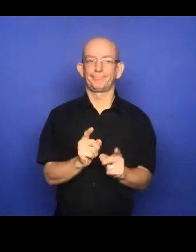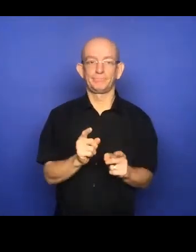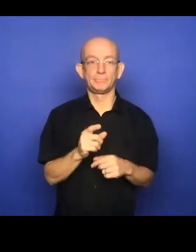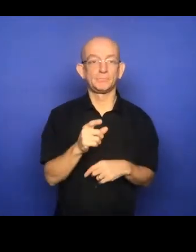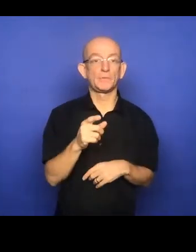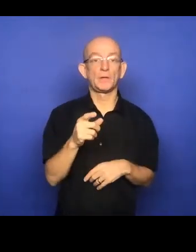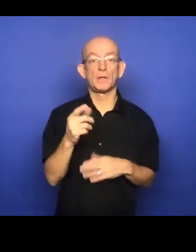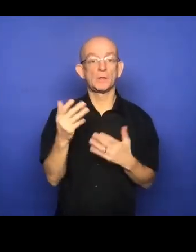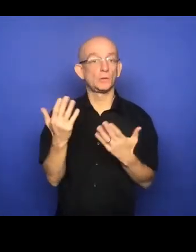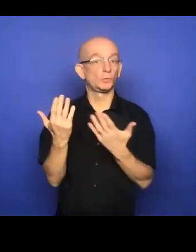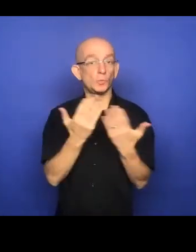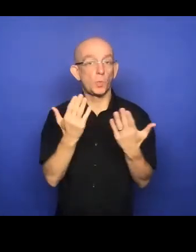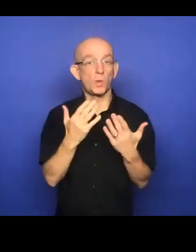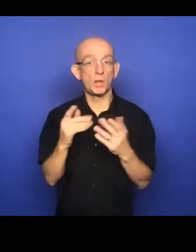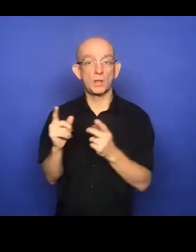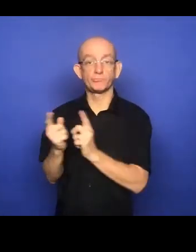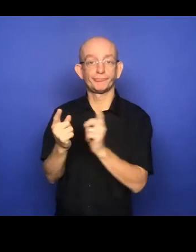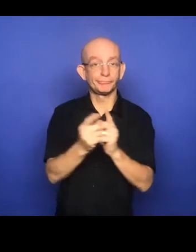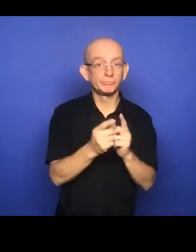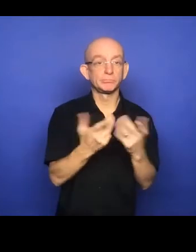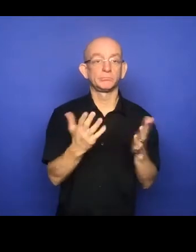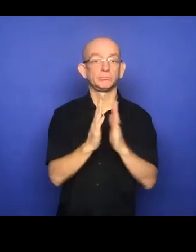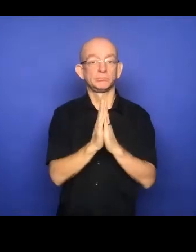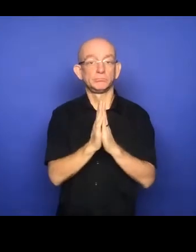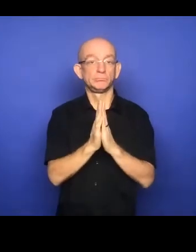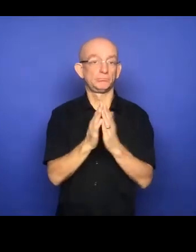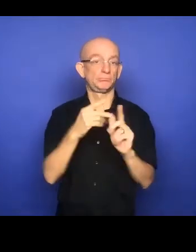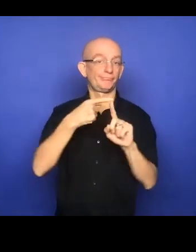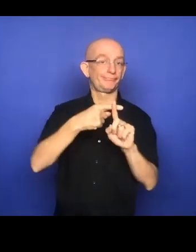jobs or income. Many had employment and job insecurity and were concerned